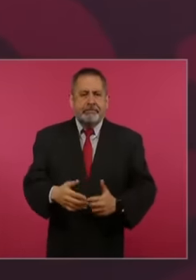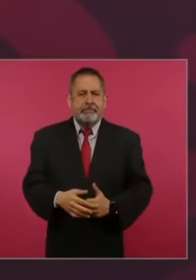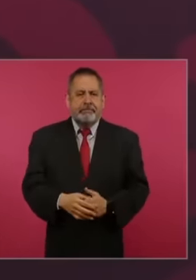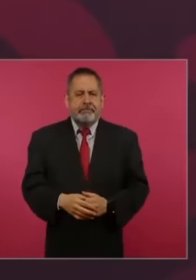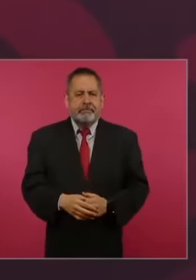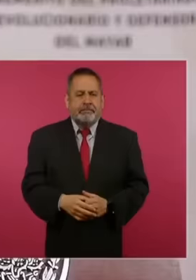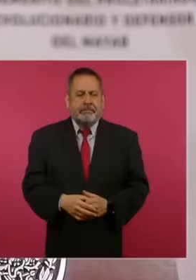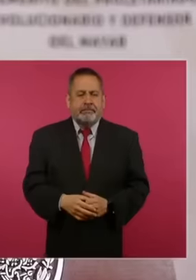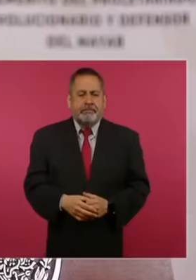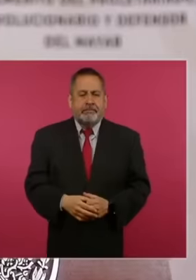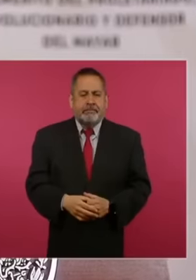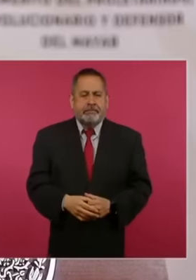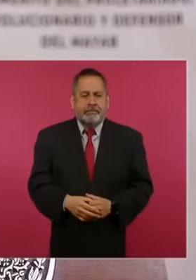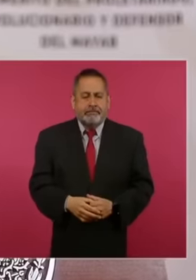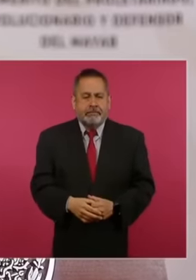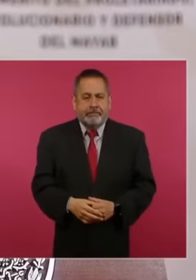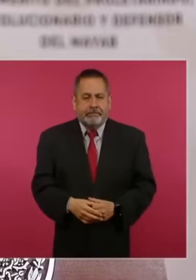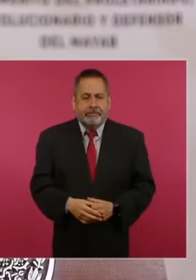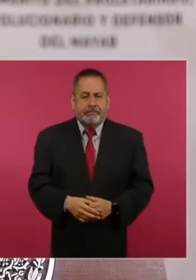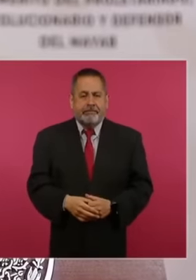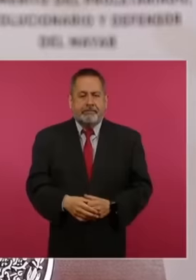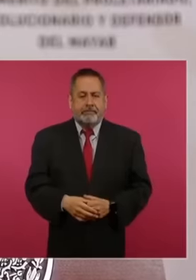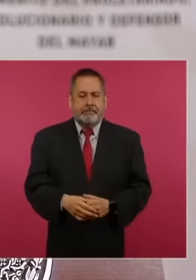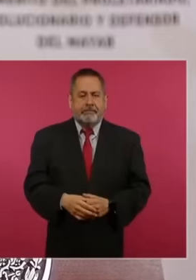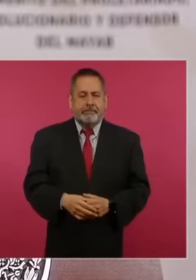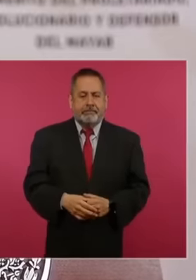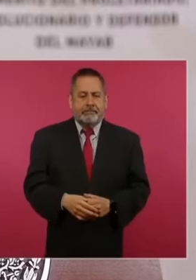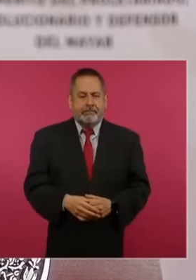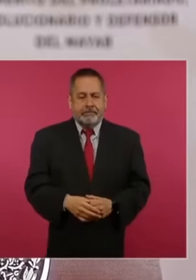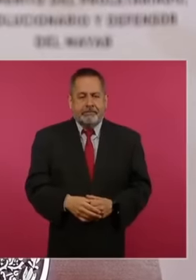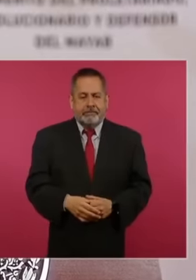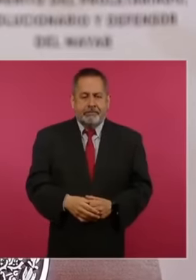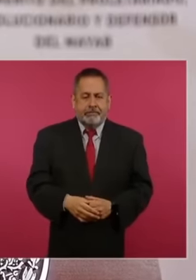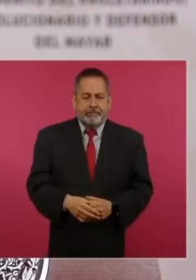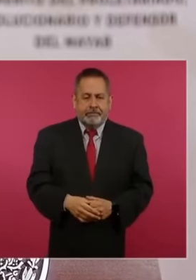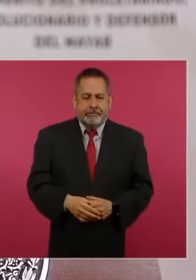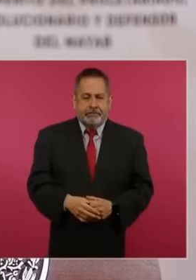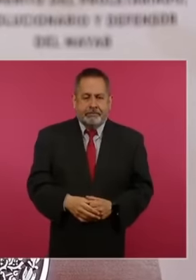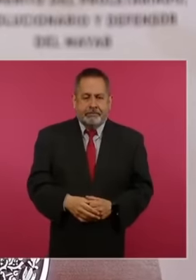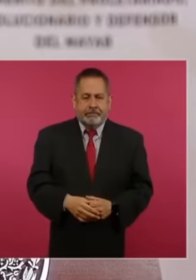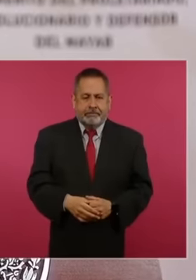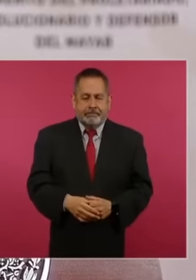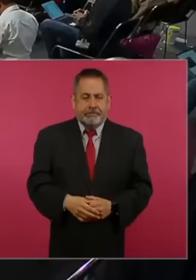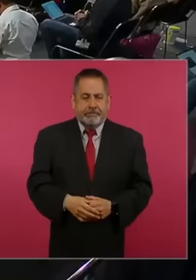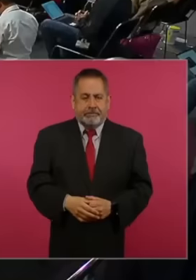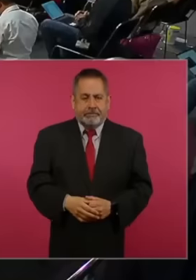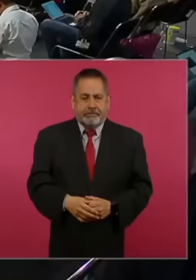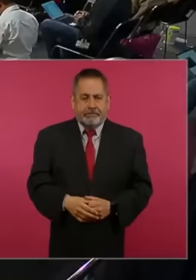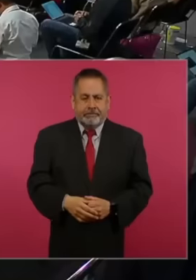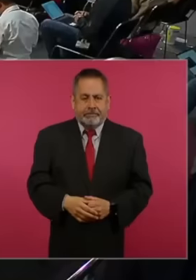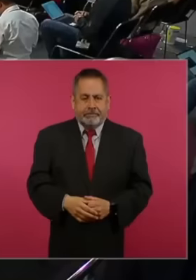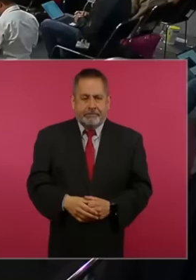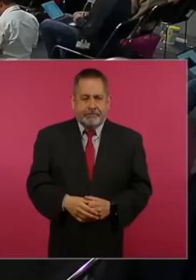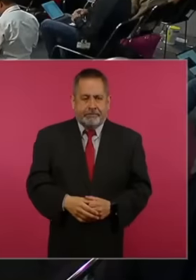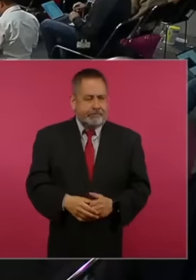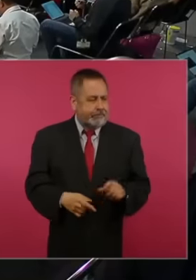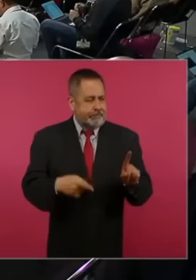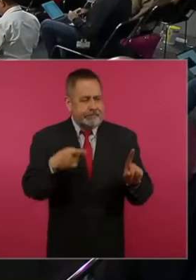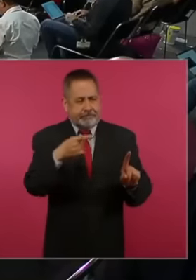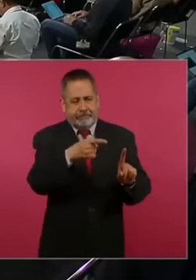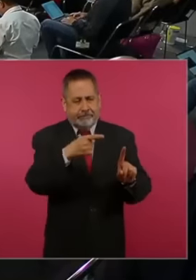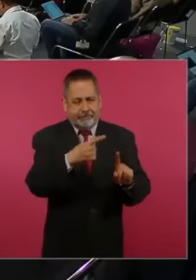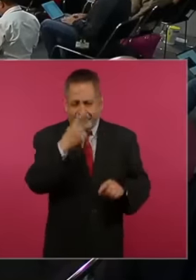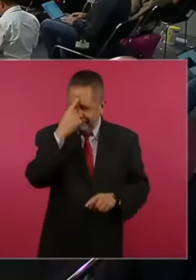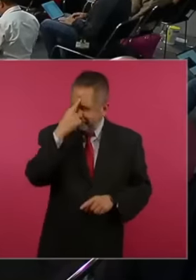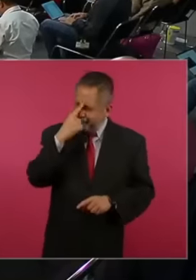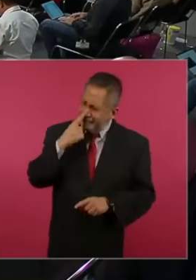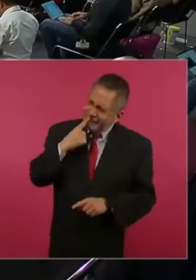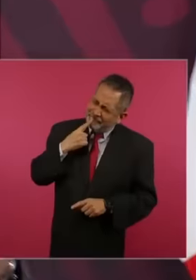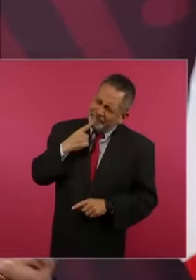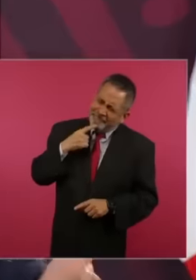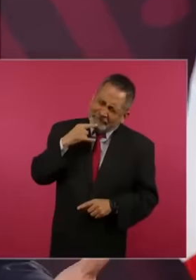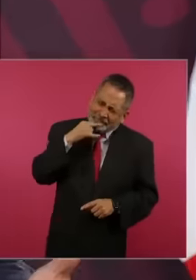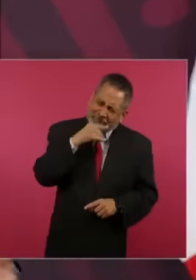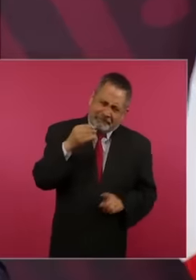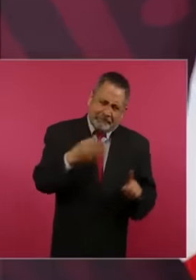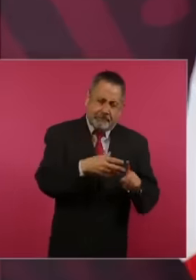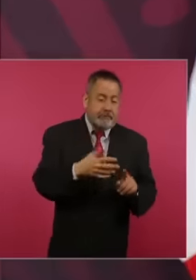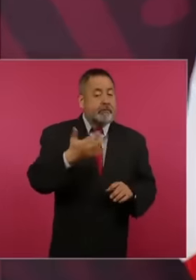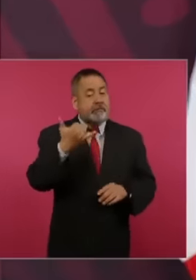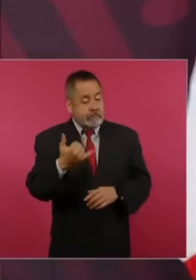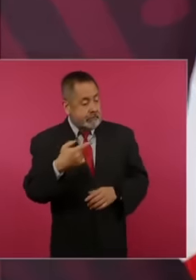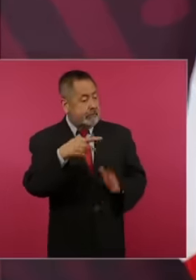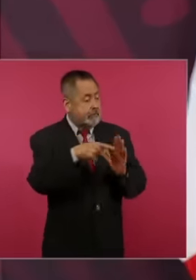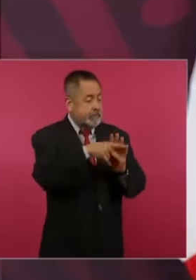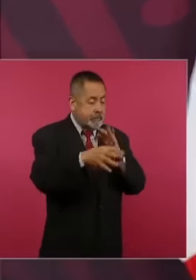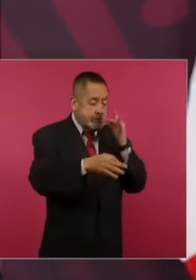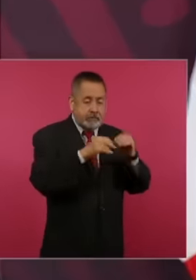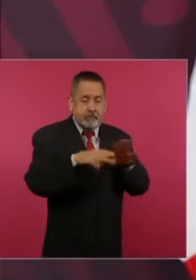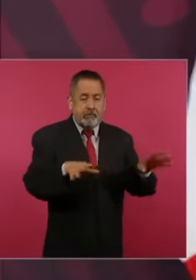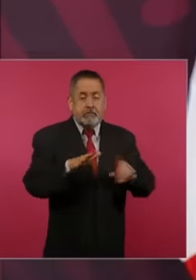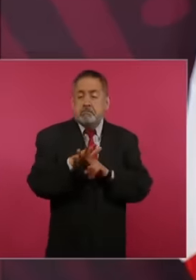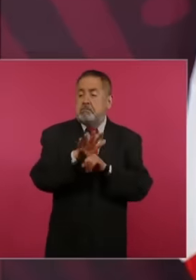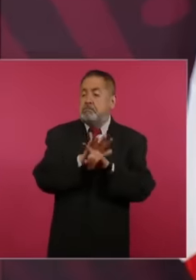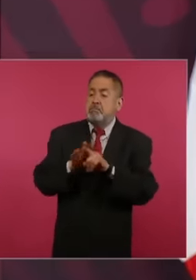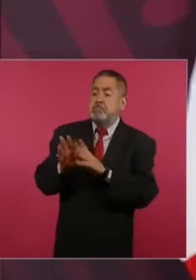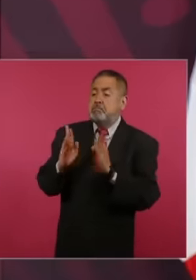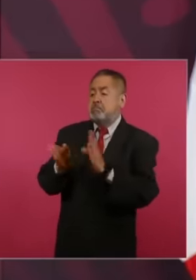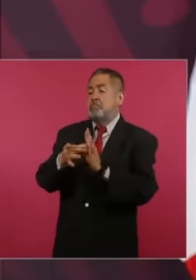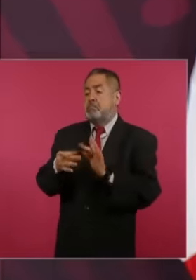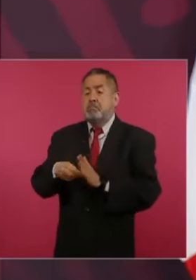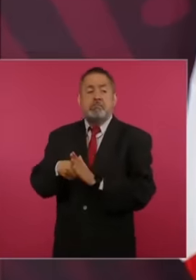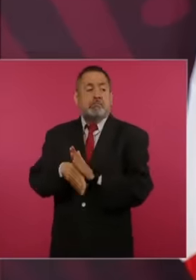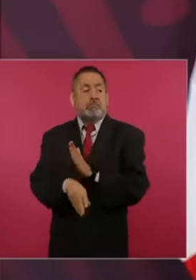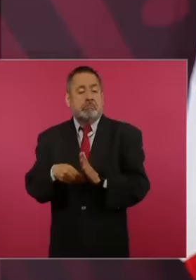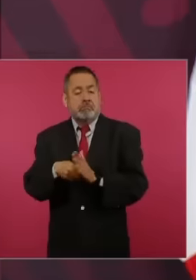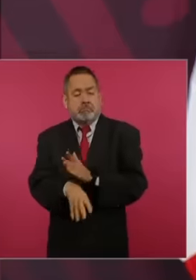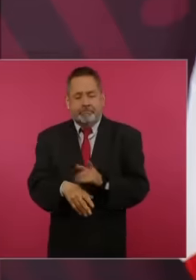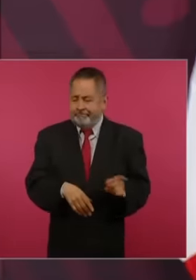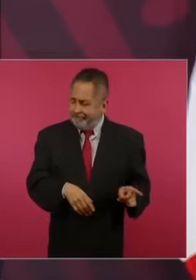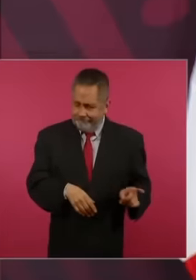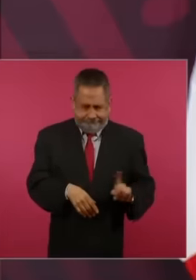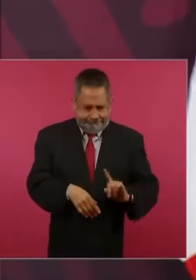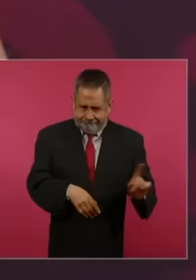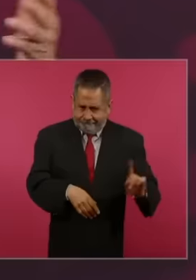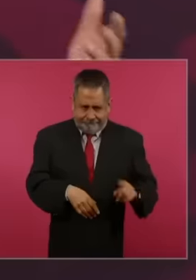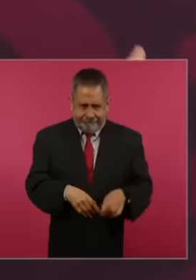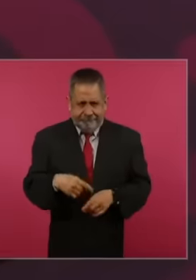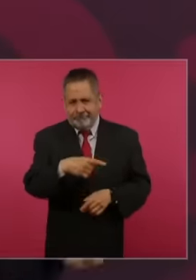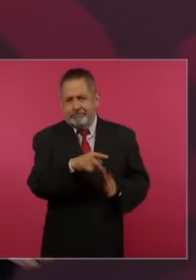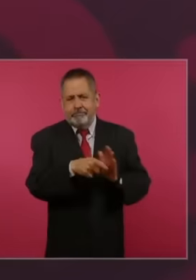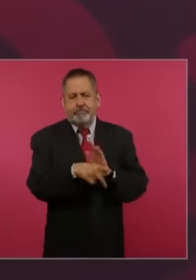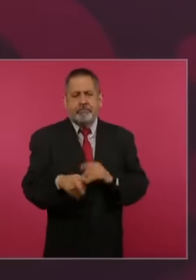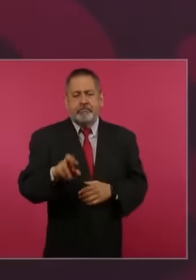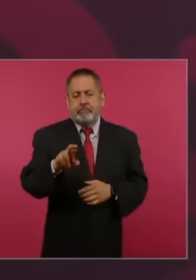this is sometimes due to the cynicism that exists not in the media of manipulation of the reform all these